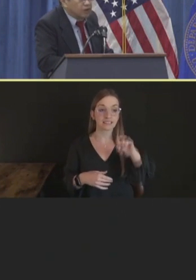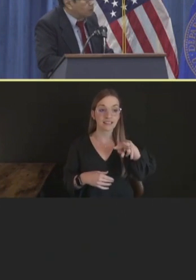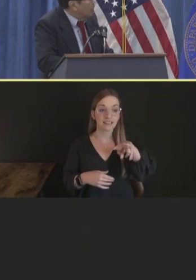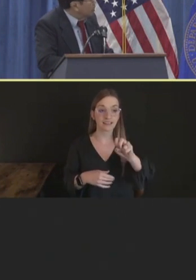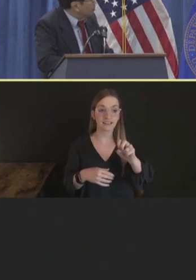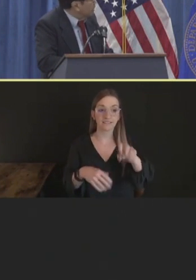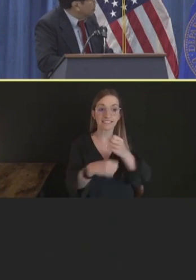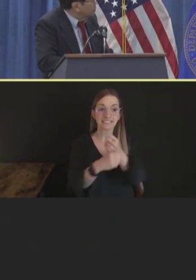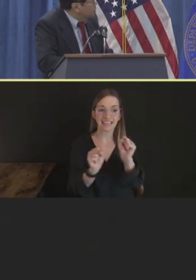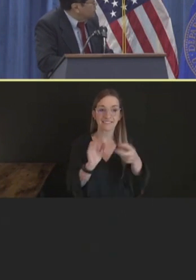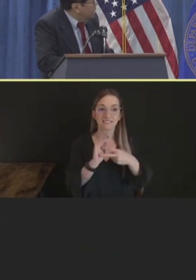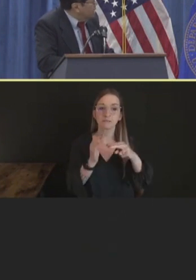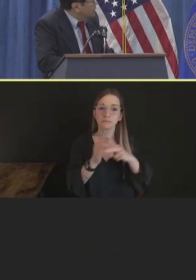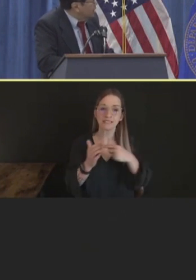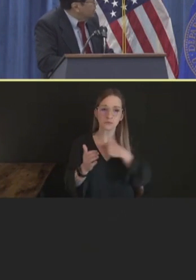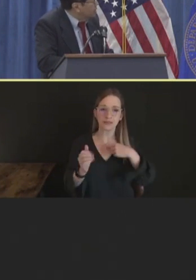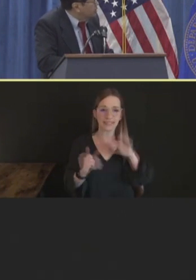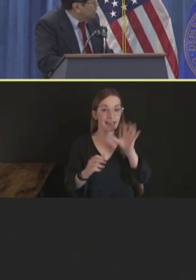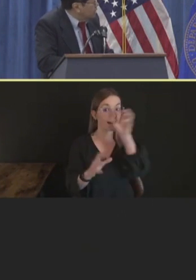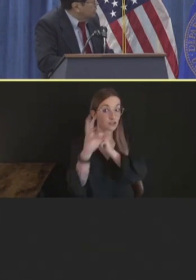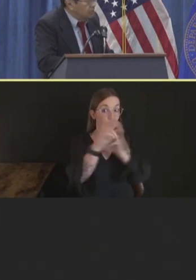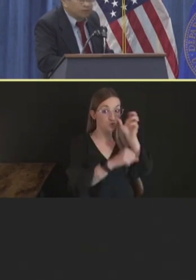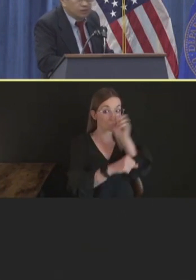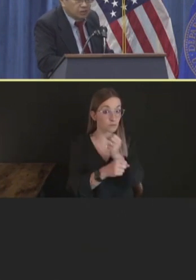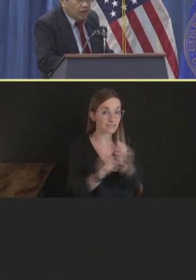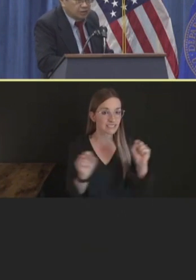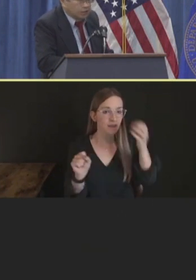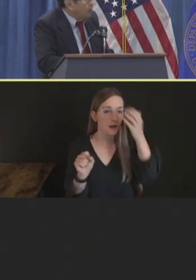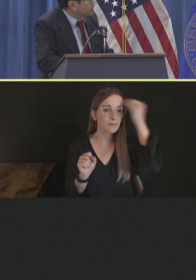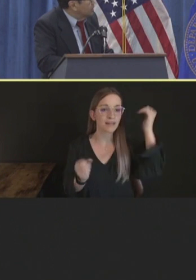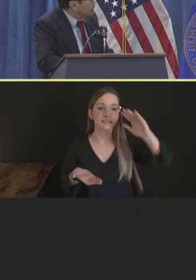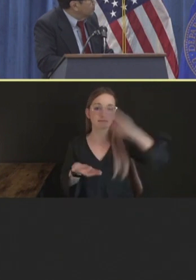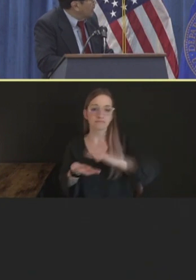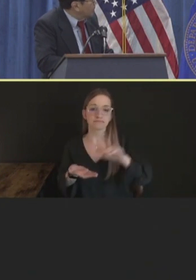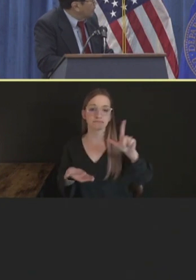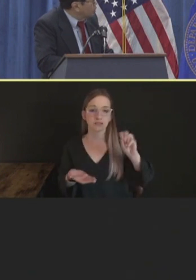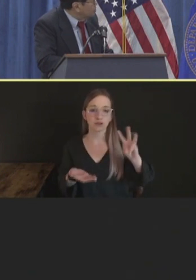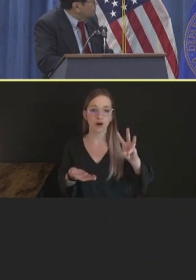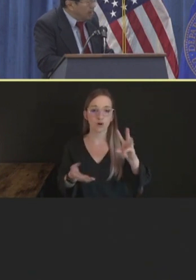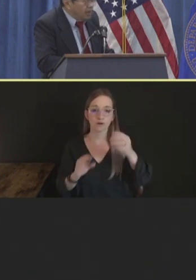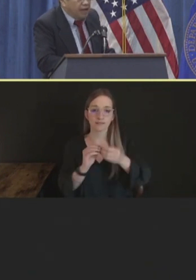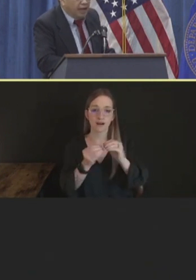following immunization that have been studied, given the size of the vaccinated population.